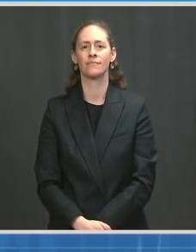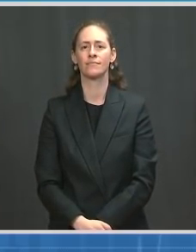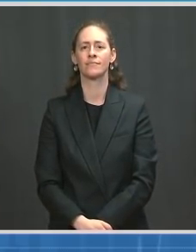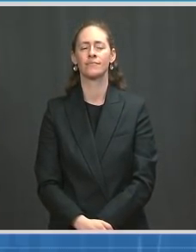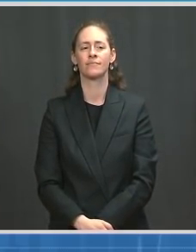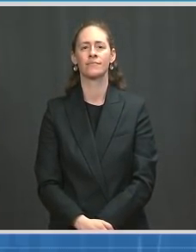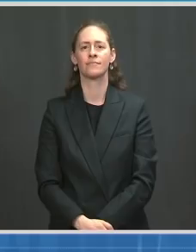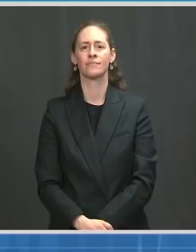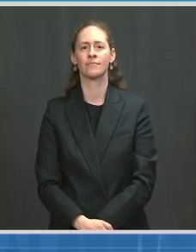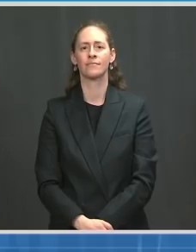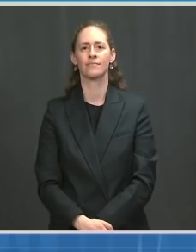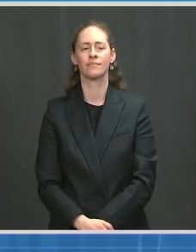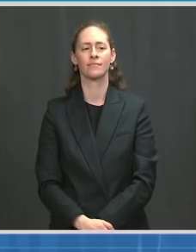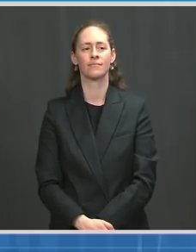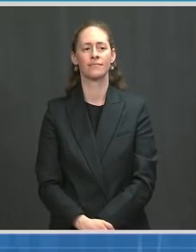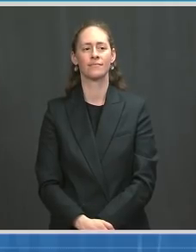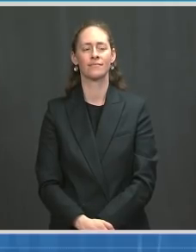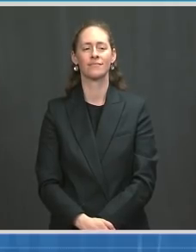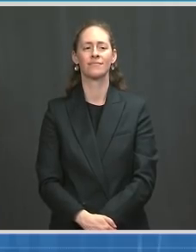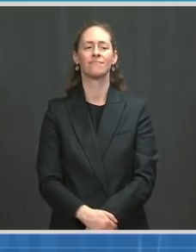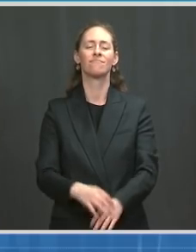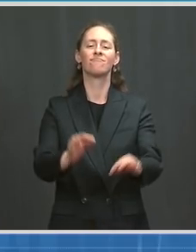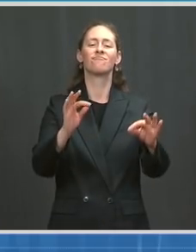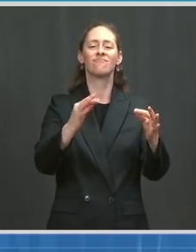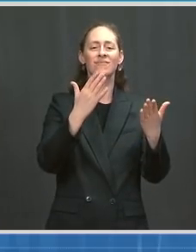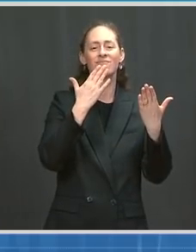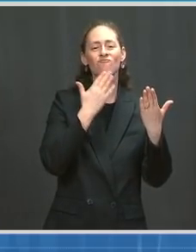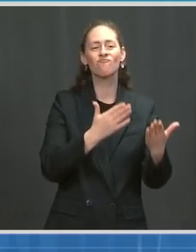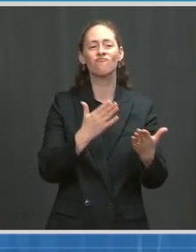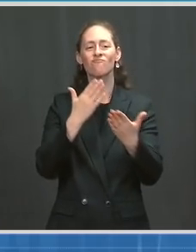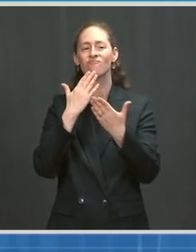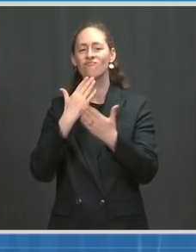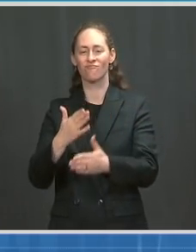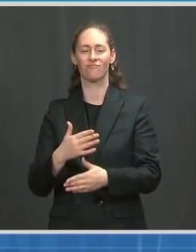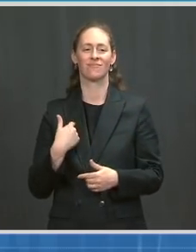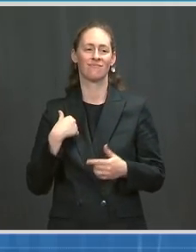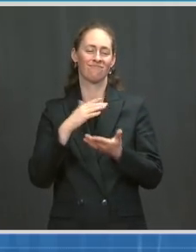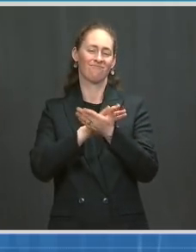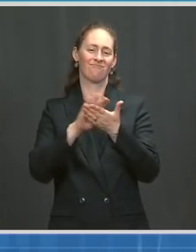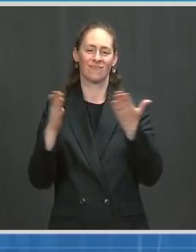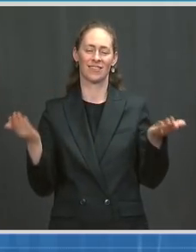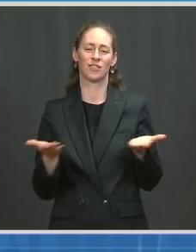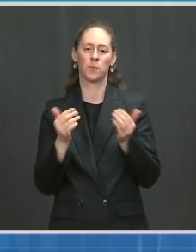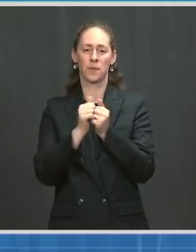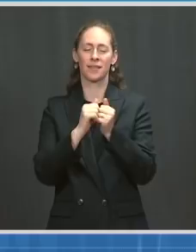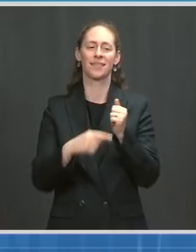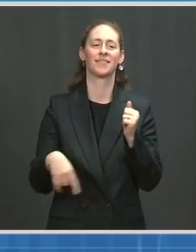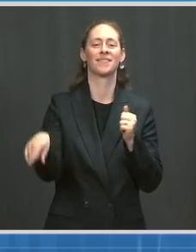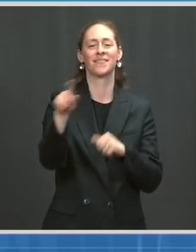Dr. Murthy: Well, thank you so much, Dr. Fauci. And it's good to be with all of you again this morning. I'd like, today, to share some numbers with you